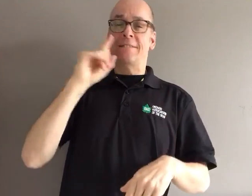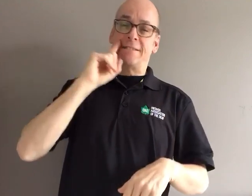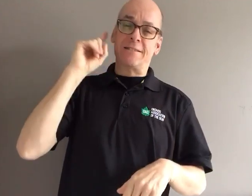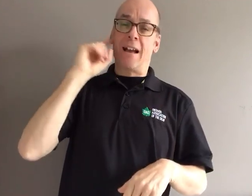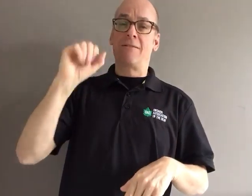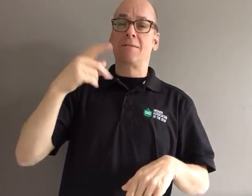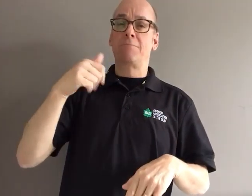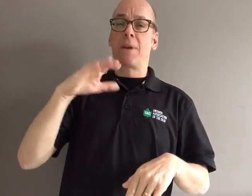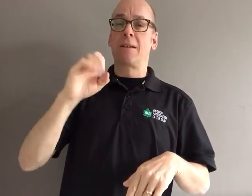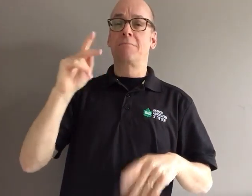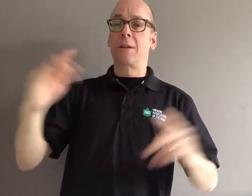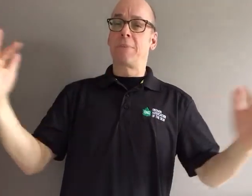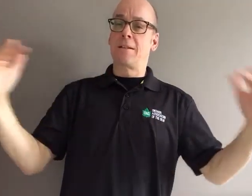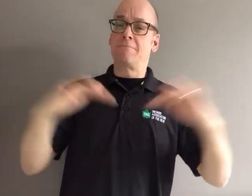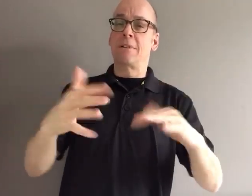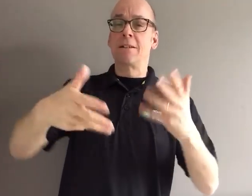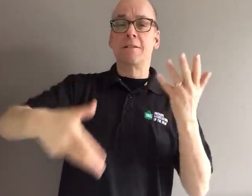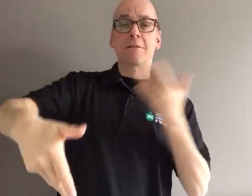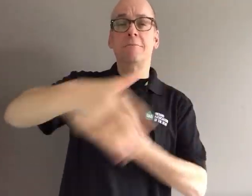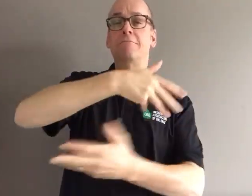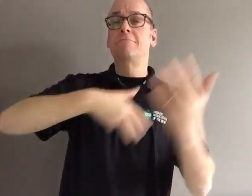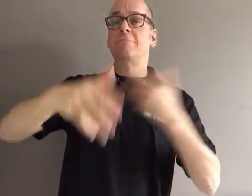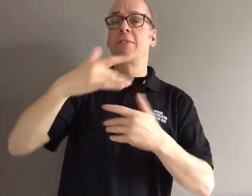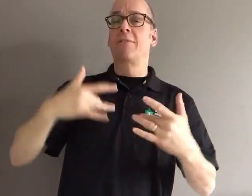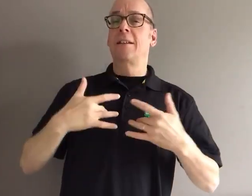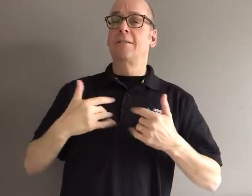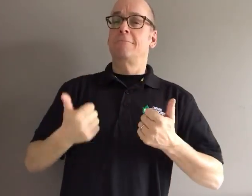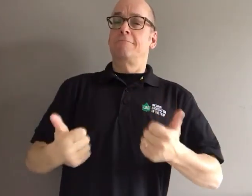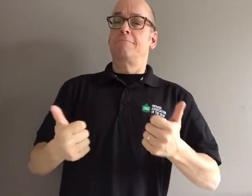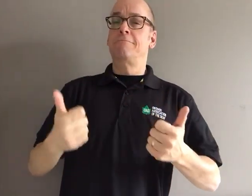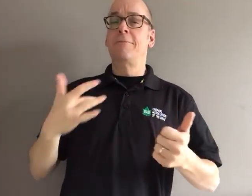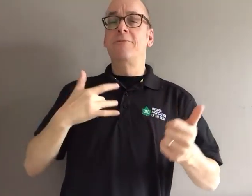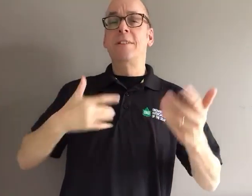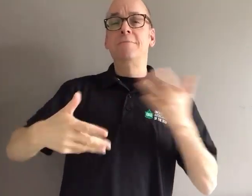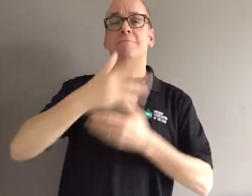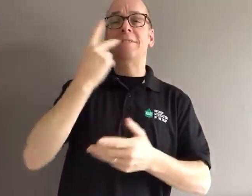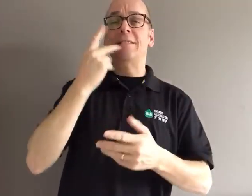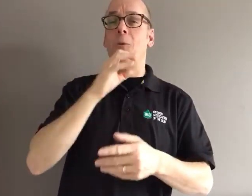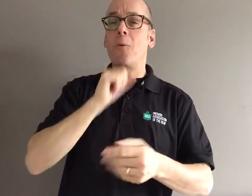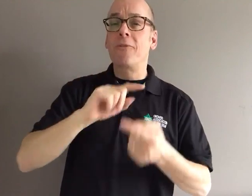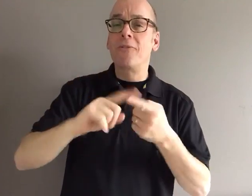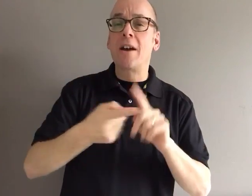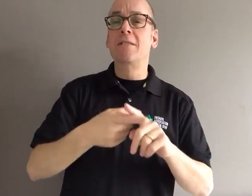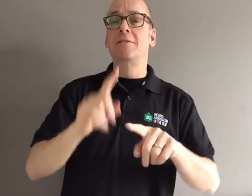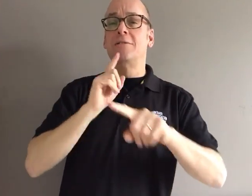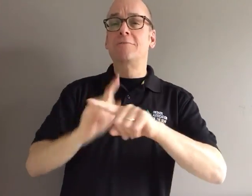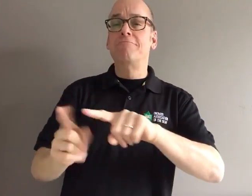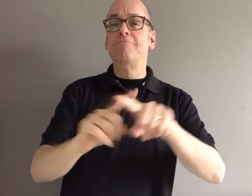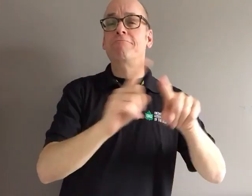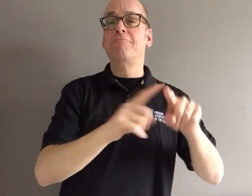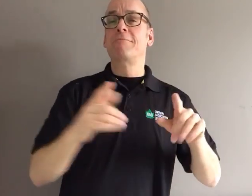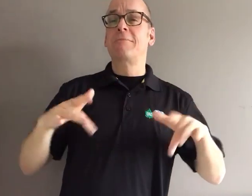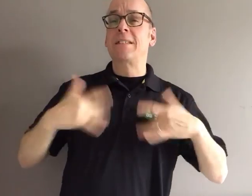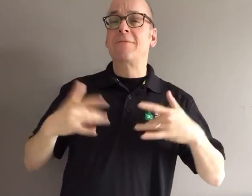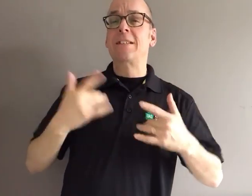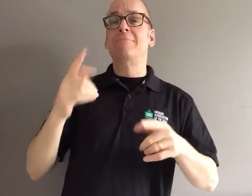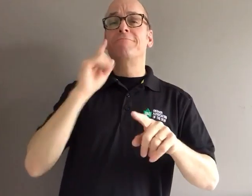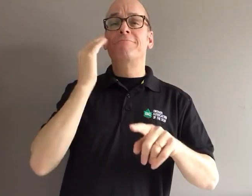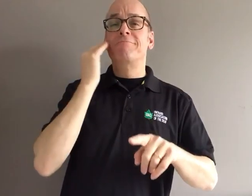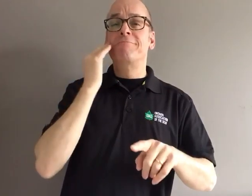space for us to get together to feel good, interact with old friends and participate in various ongoings